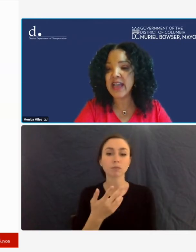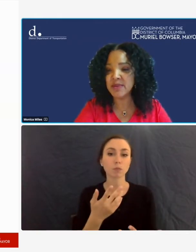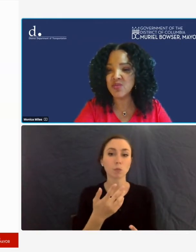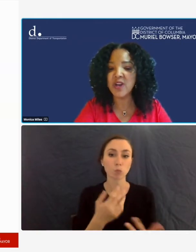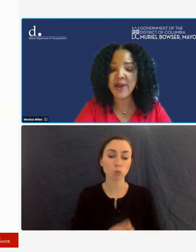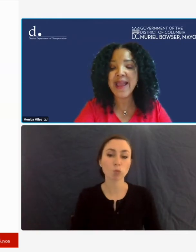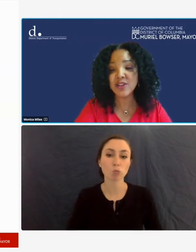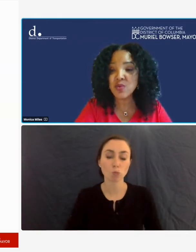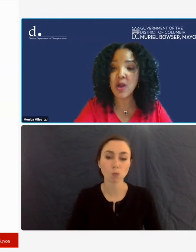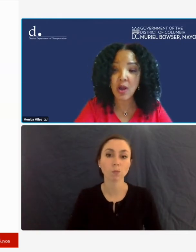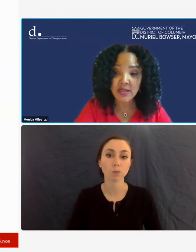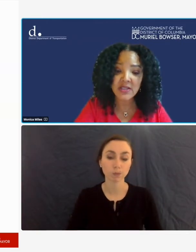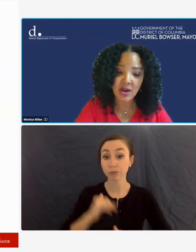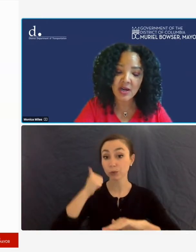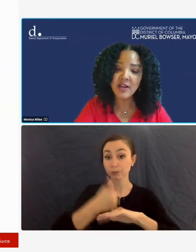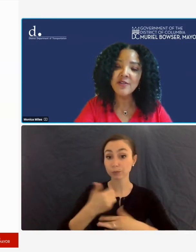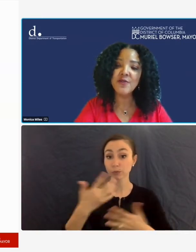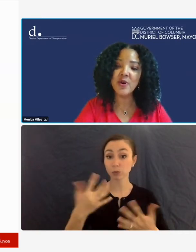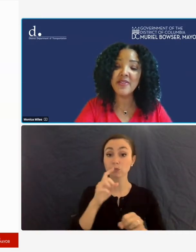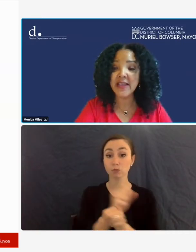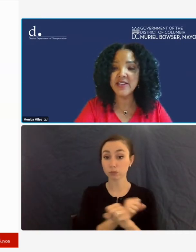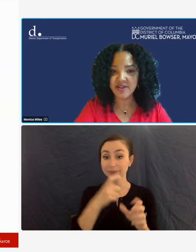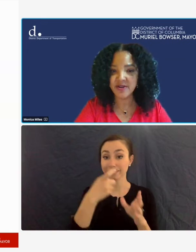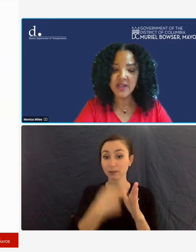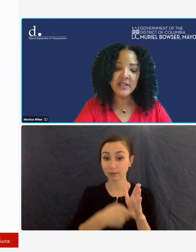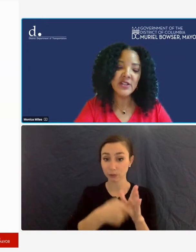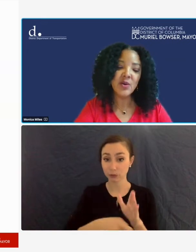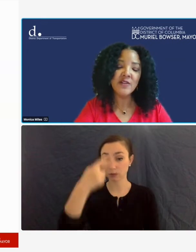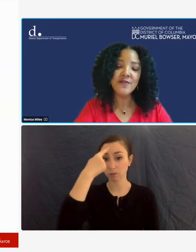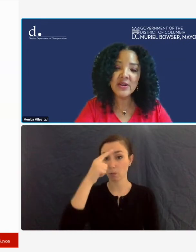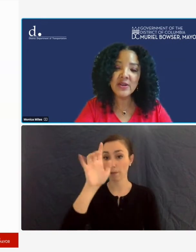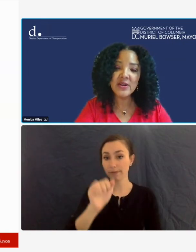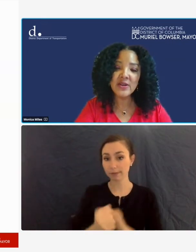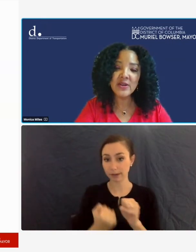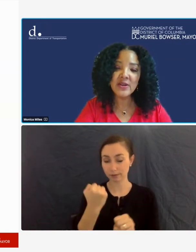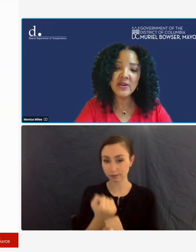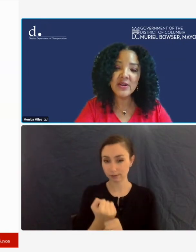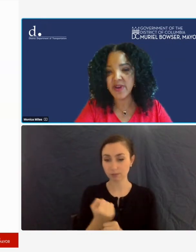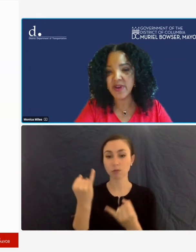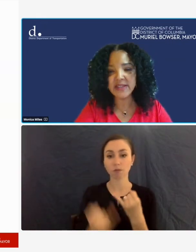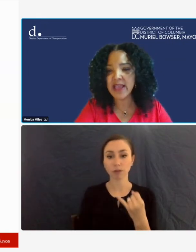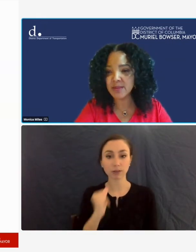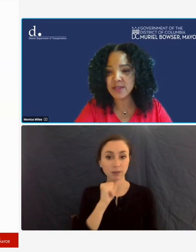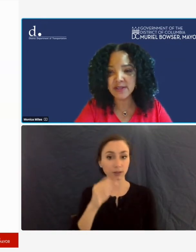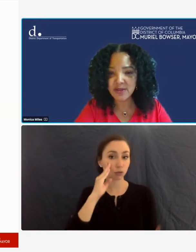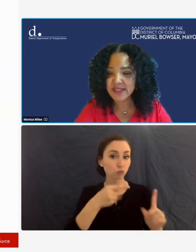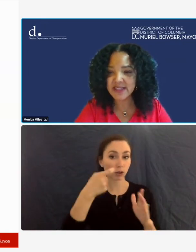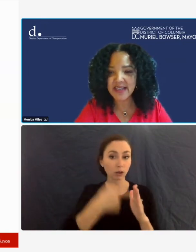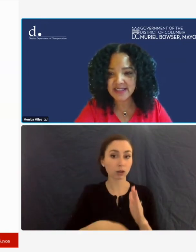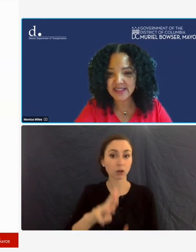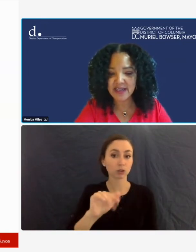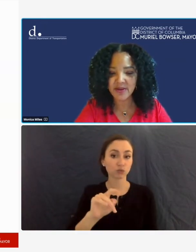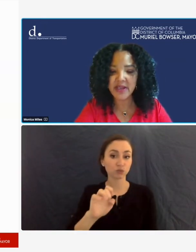what your actual costs are for that year so a final indirect cost rate is absolutely necessary